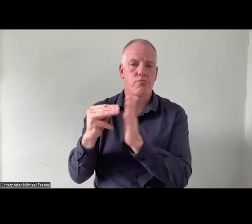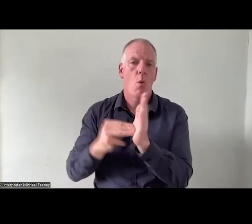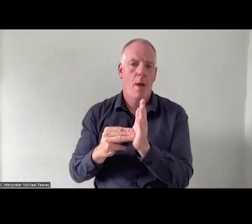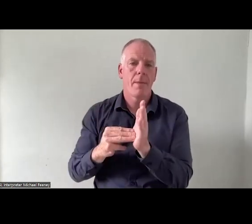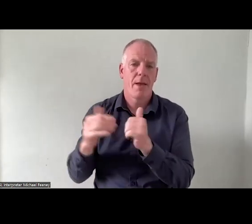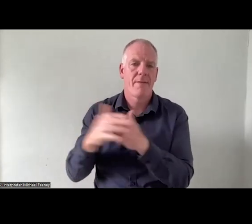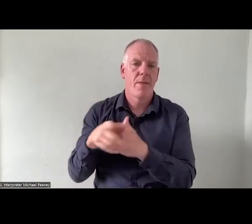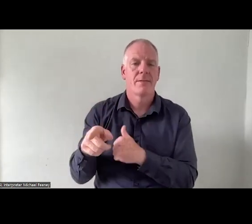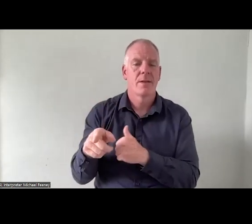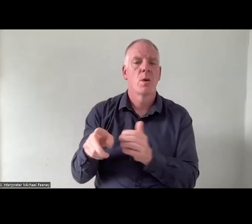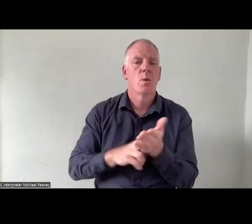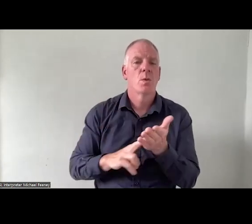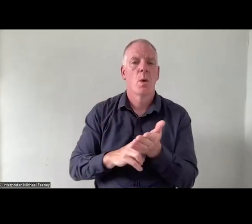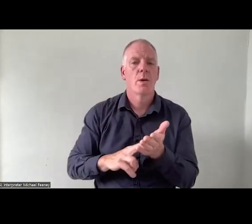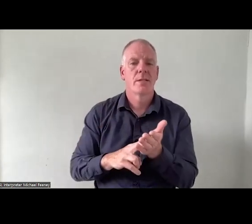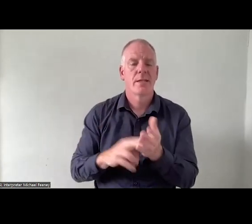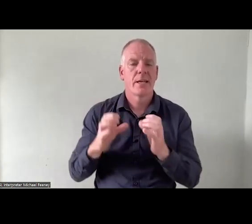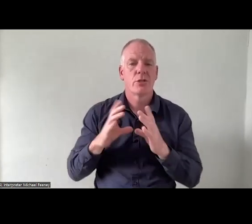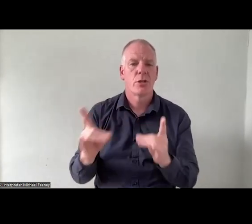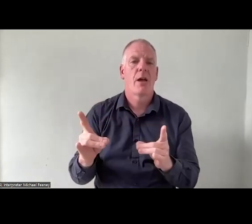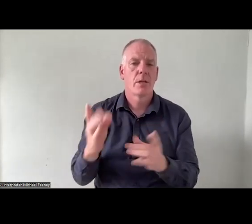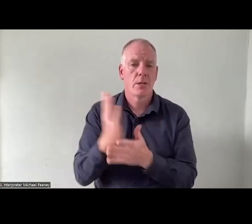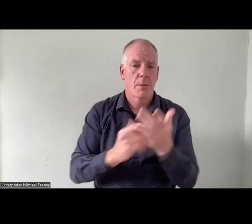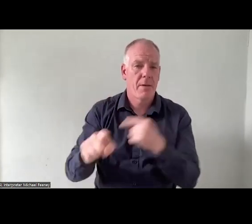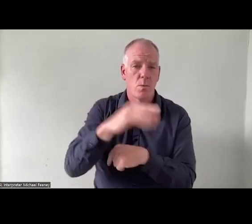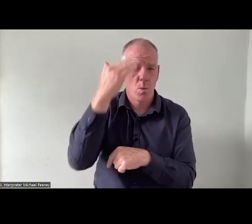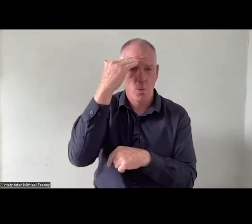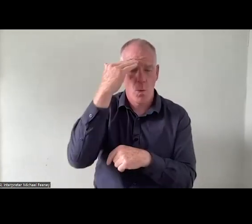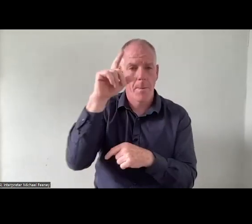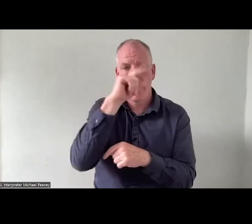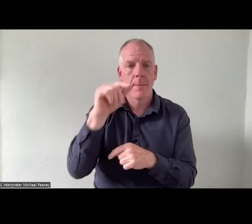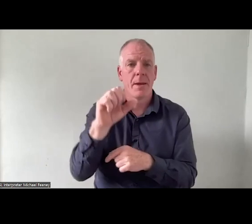via a charity, which some of you may have heard of, called Stagetext.